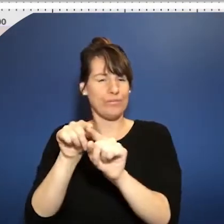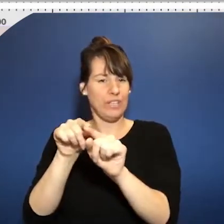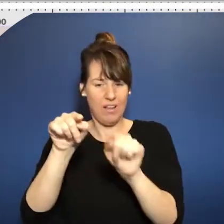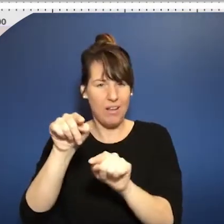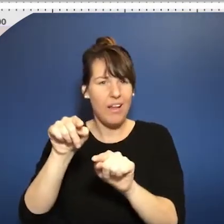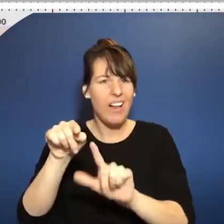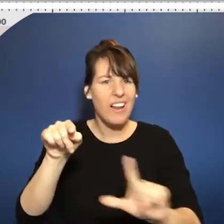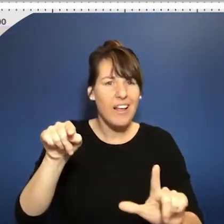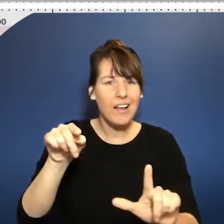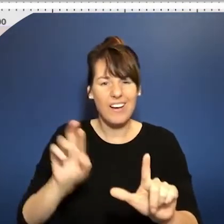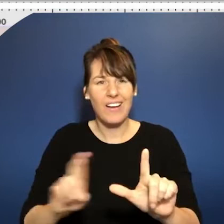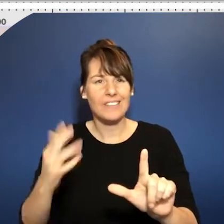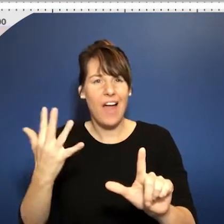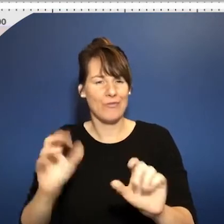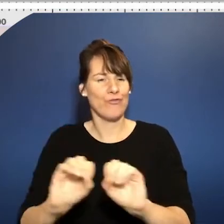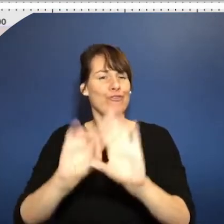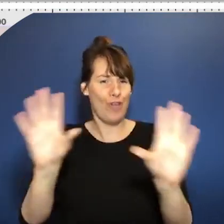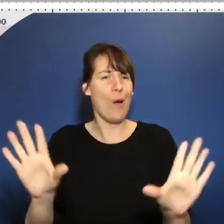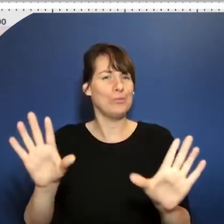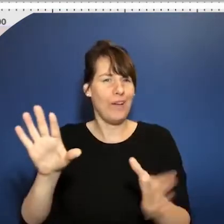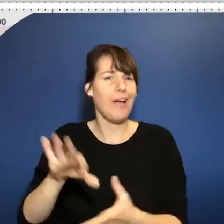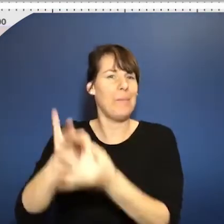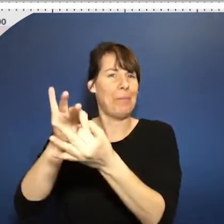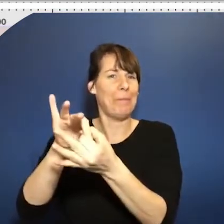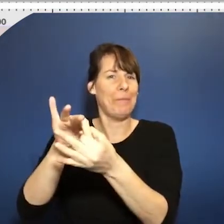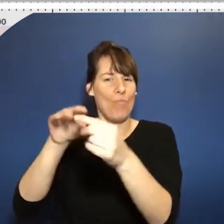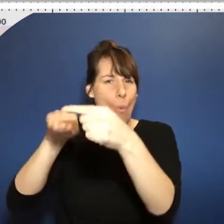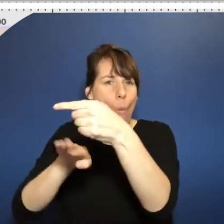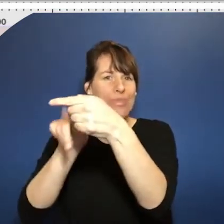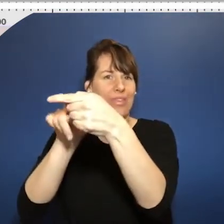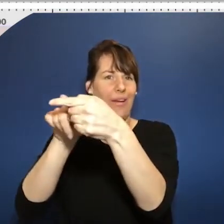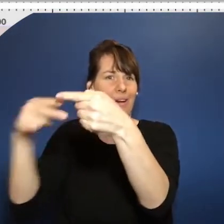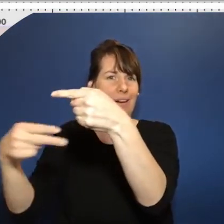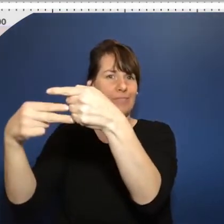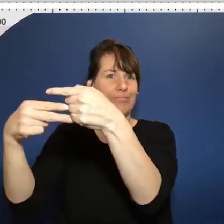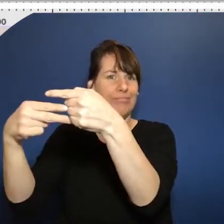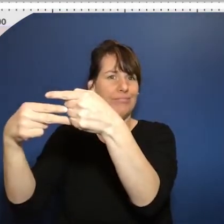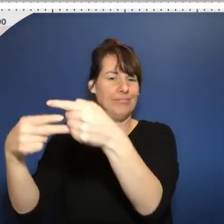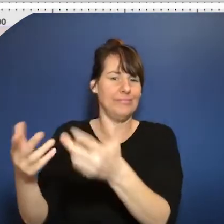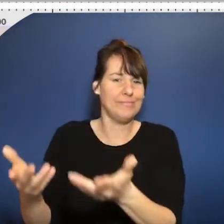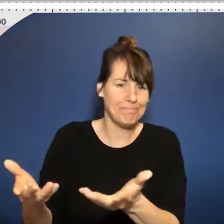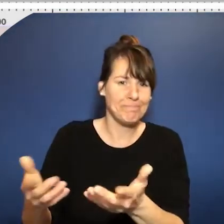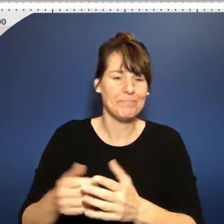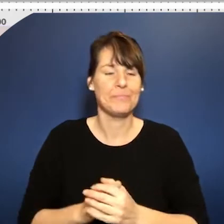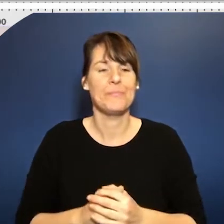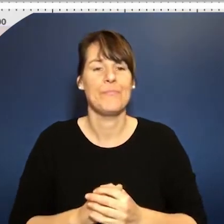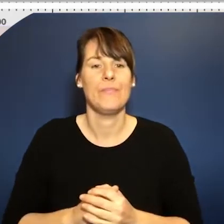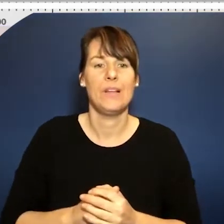Sign tier is like the main tier, and below it we continue with further annotations.